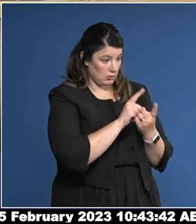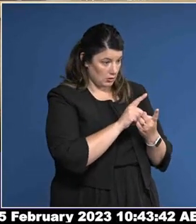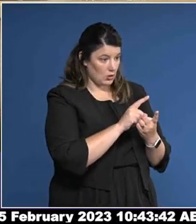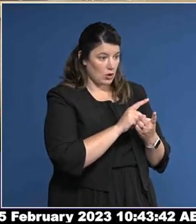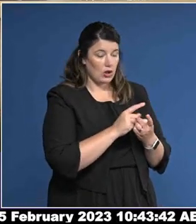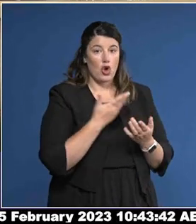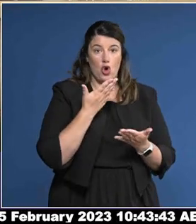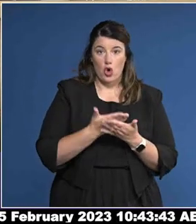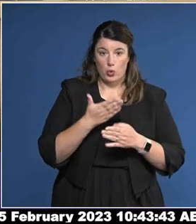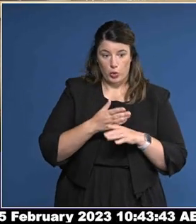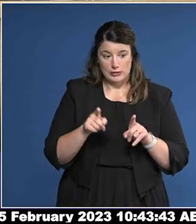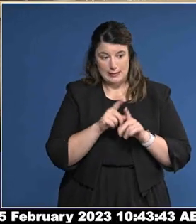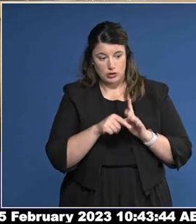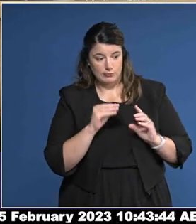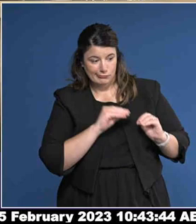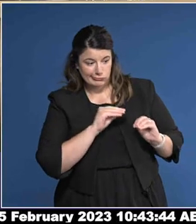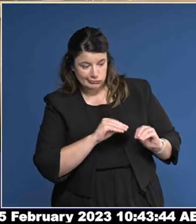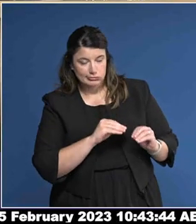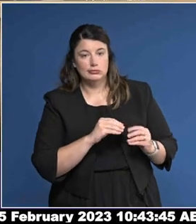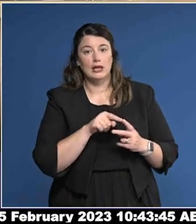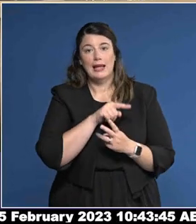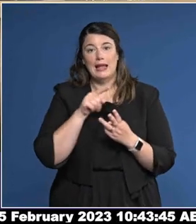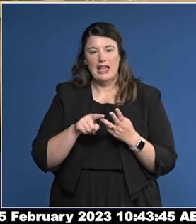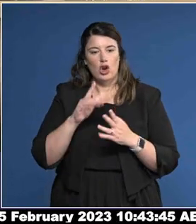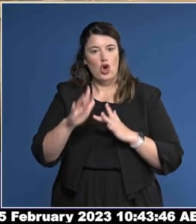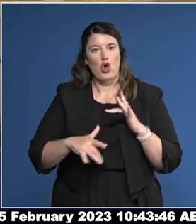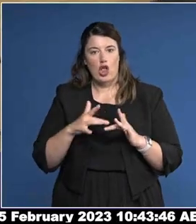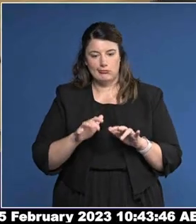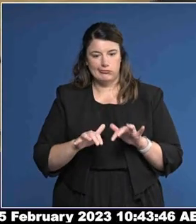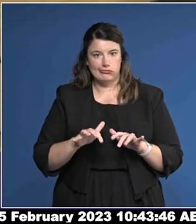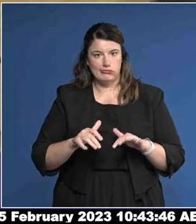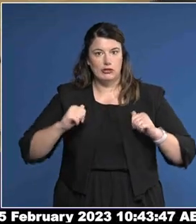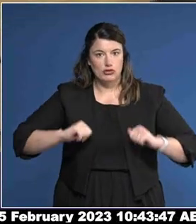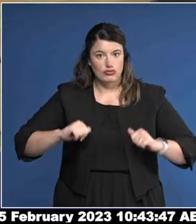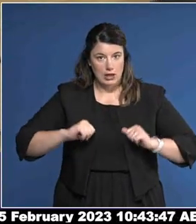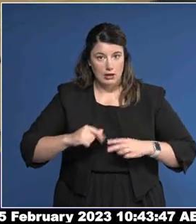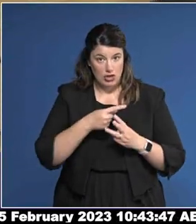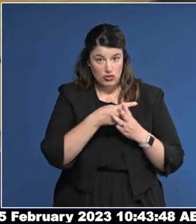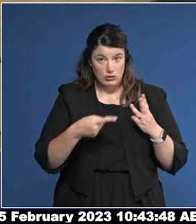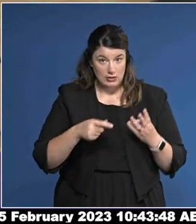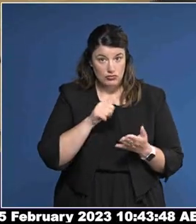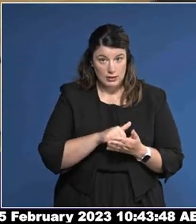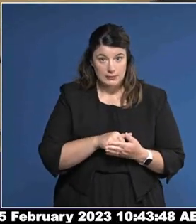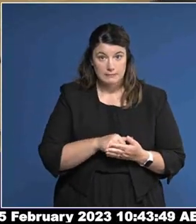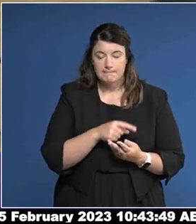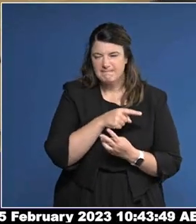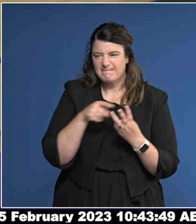and the use of online through completing modules online training? Yes. MS EASTMAN: Is that right?